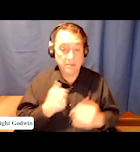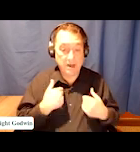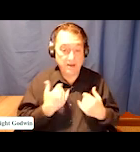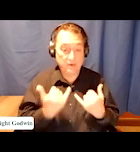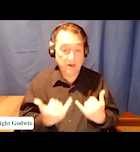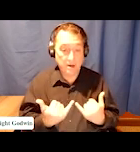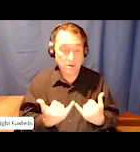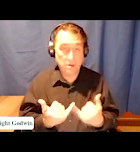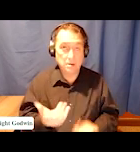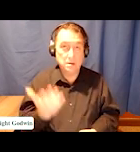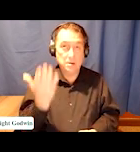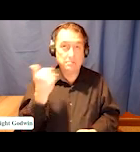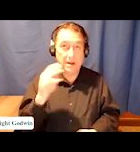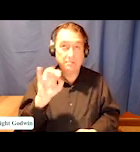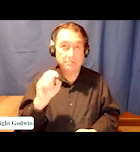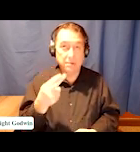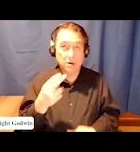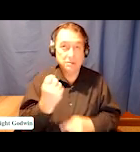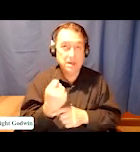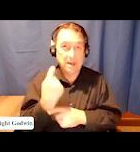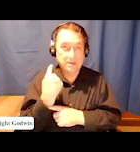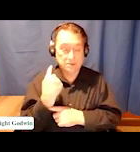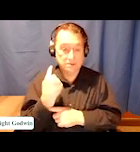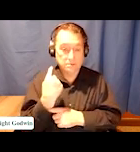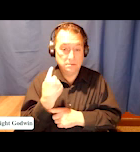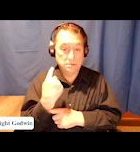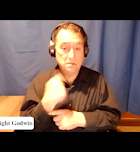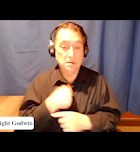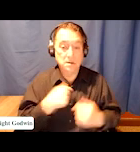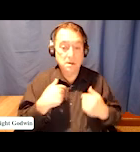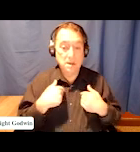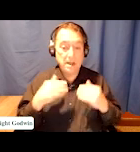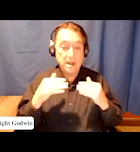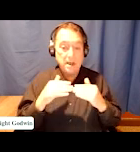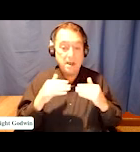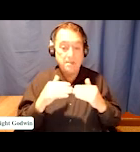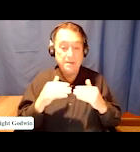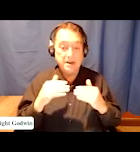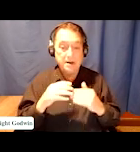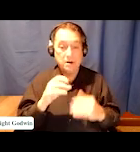back in March of last year, I actually had a peer overdose over the phone with me,